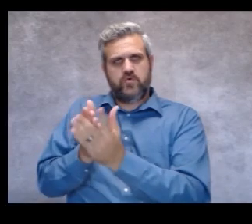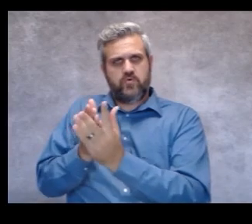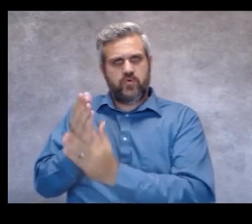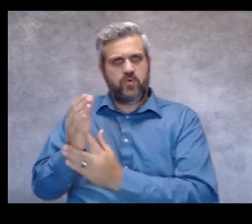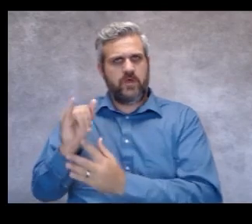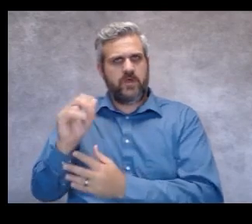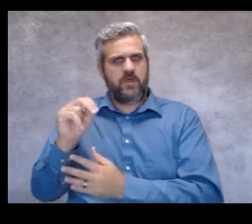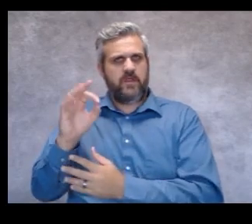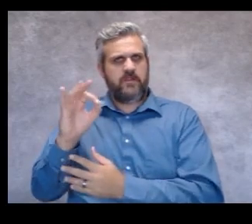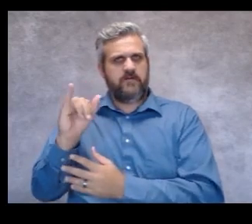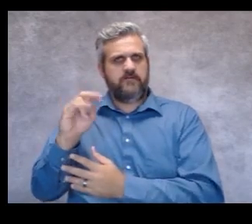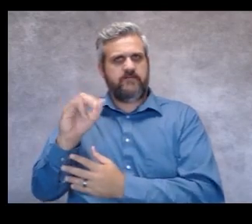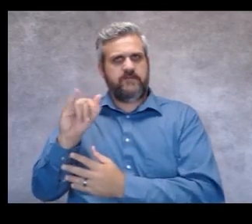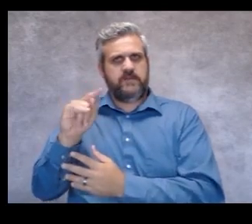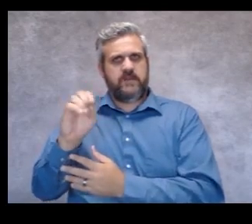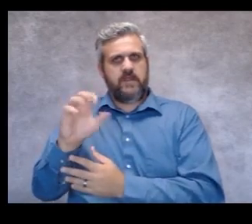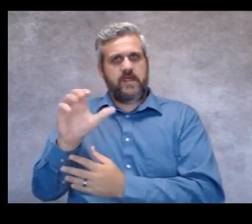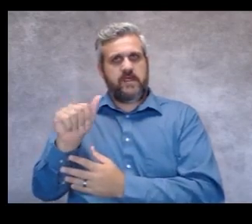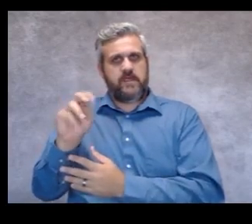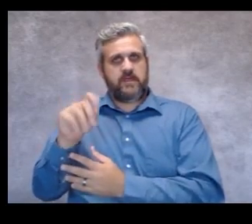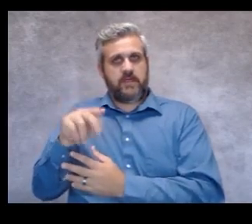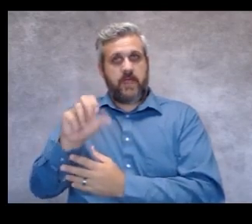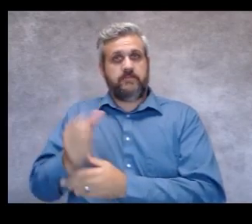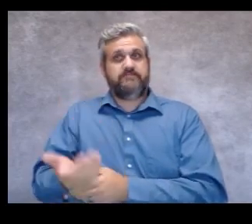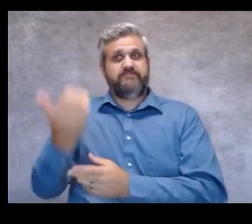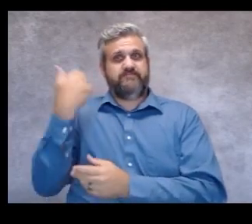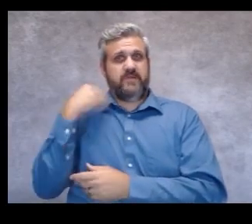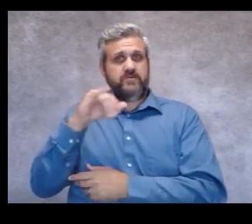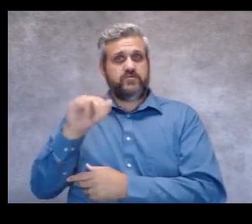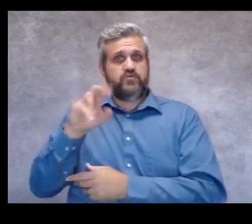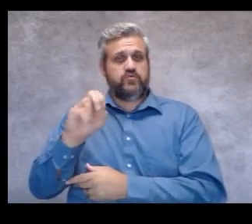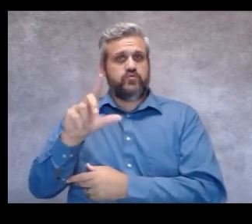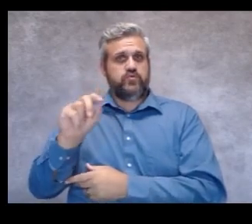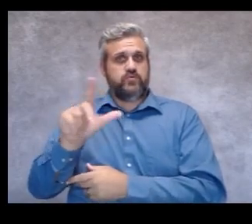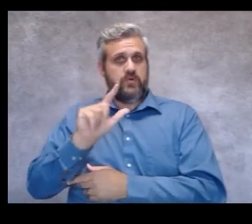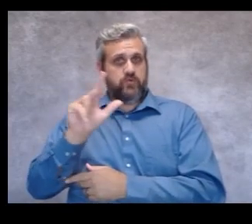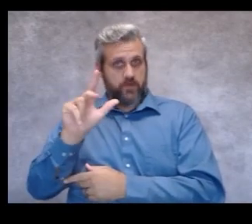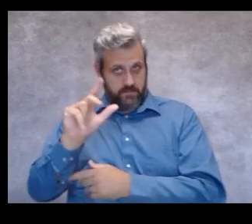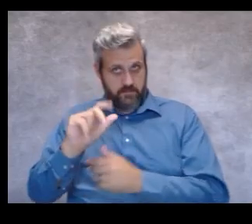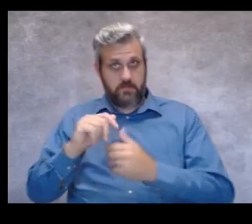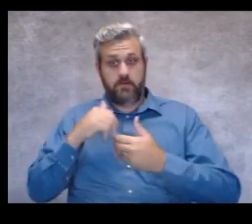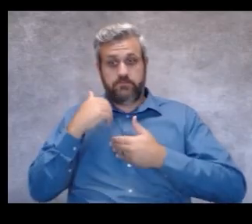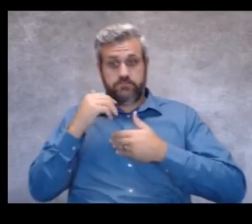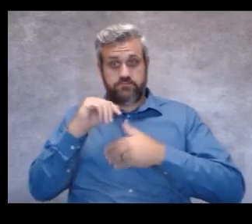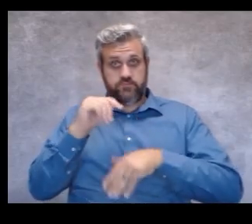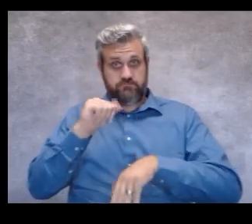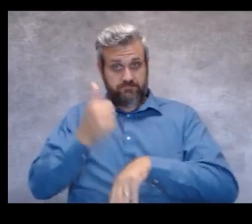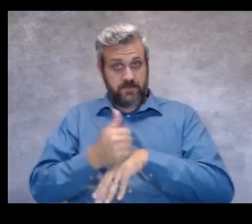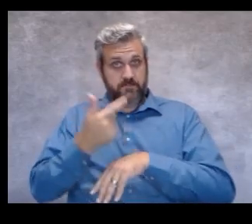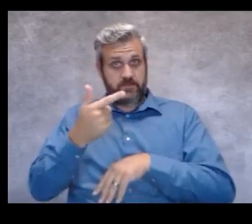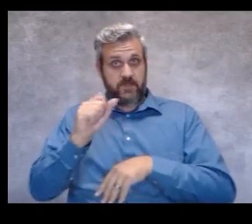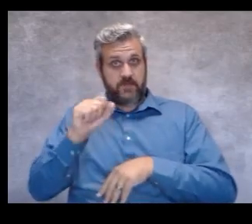Infinite Campus in June of 2023. To expedite creating the GSSP,